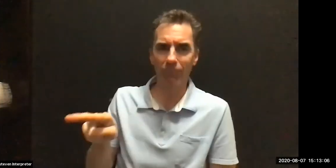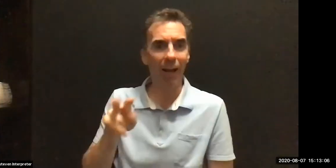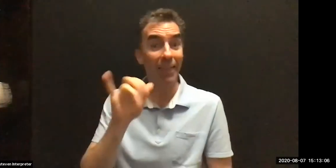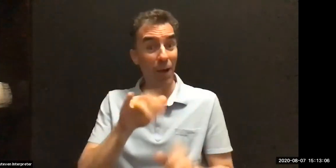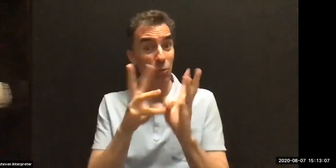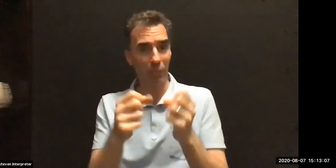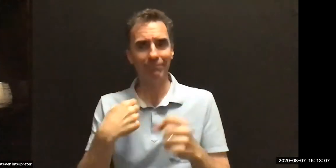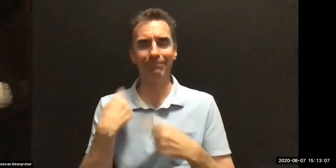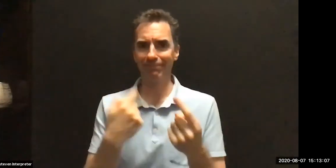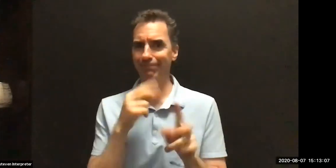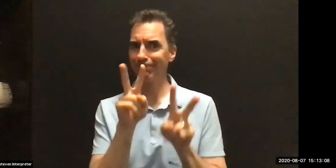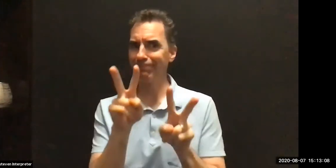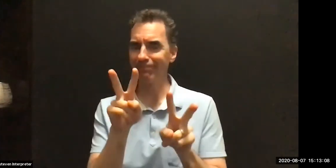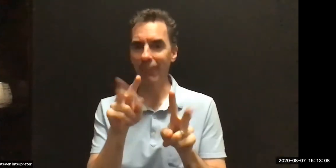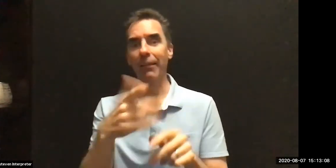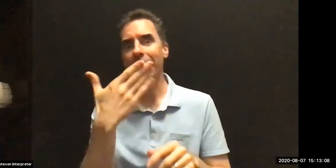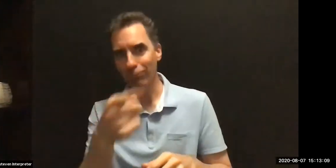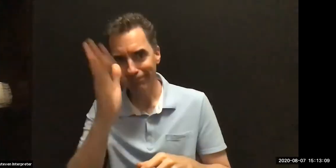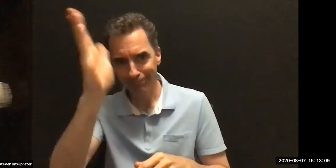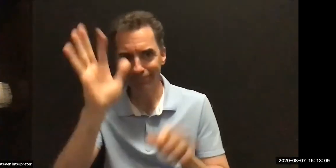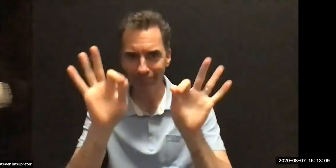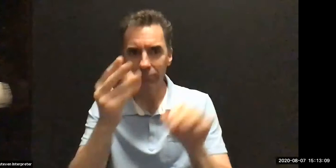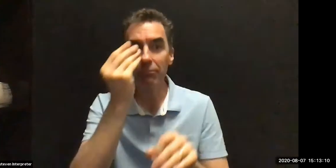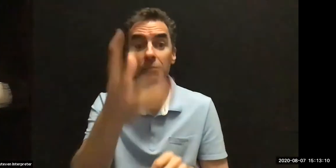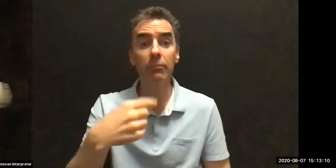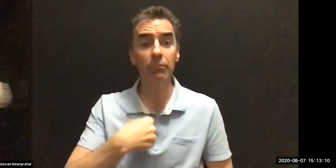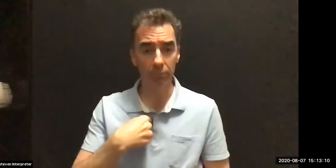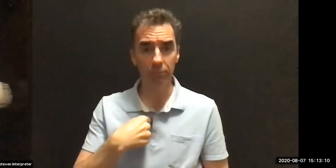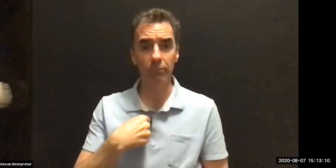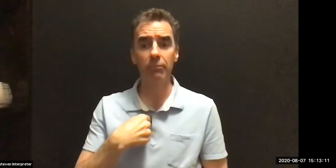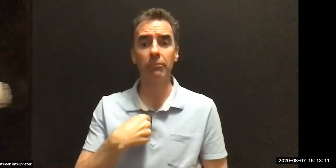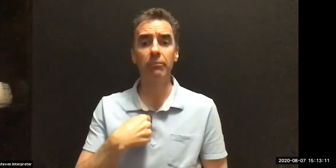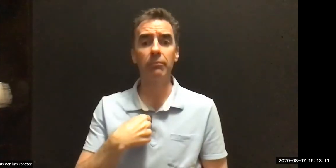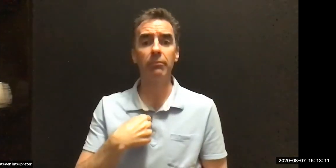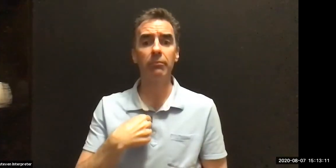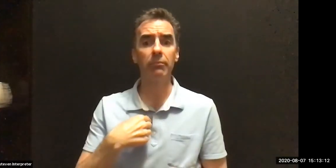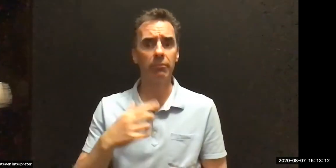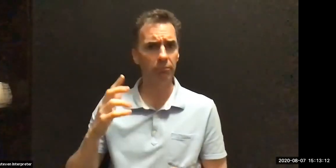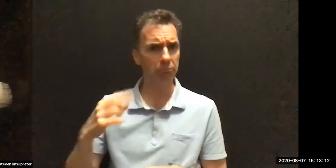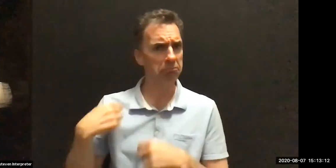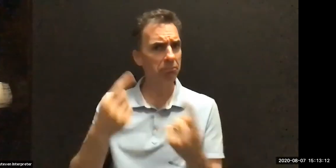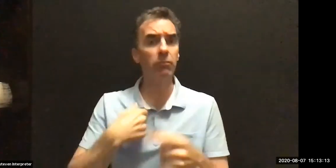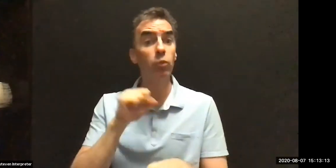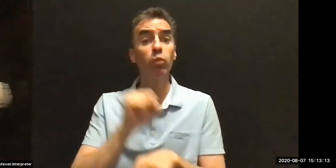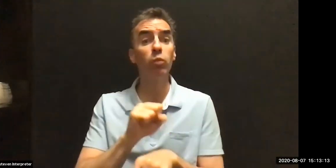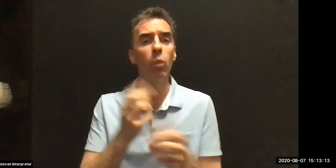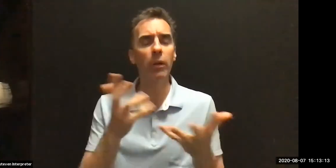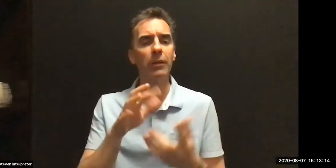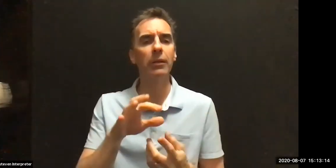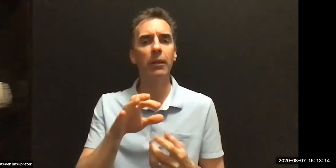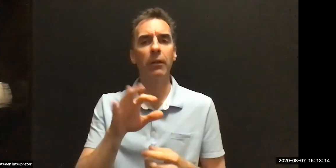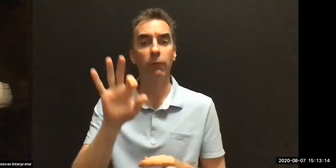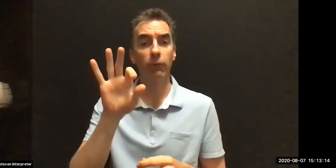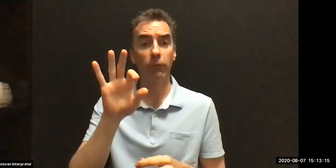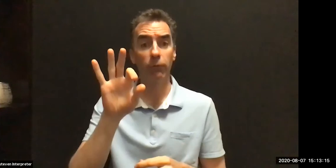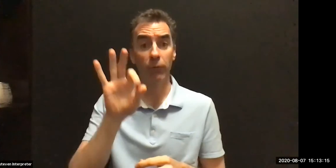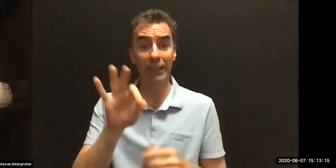Karen Crocket: Good. Um, I work and have always I've taught in special programs at Fresno City at risk programs.